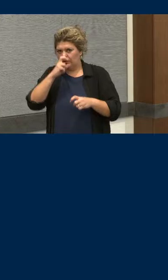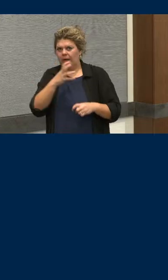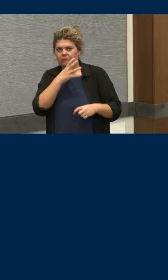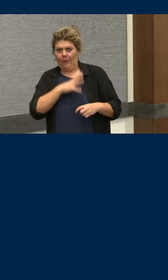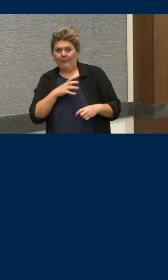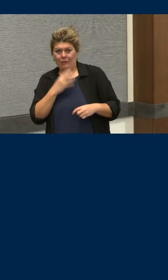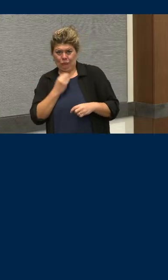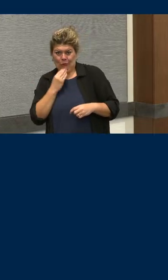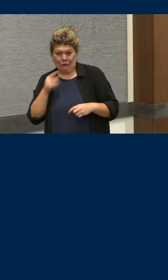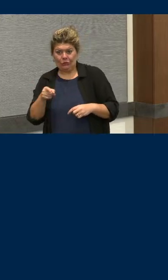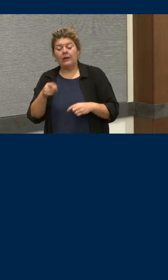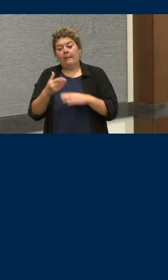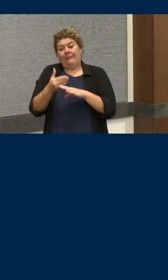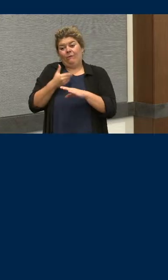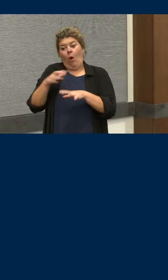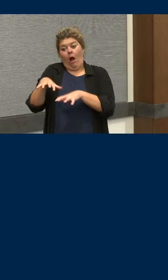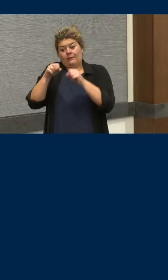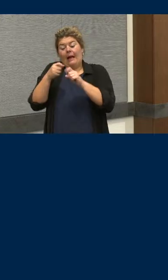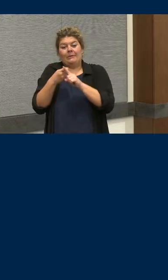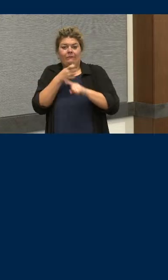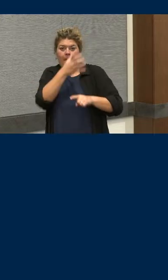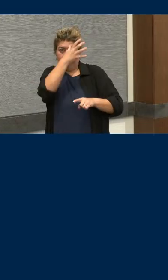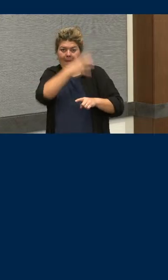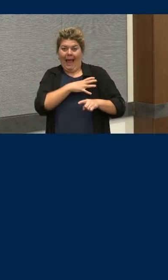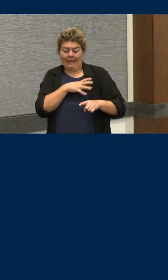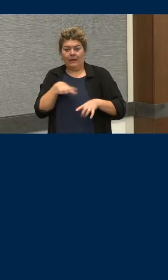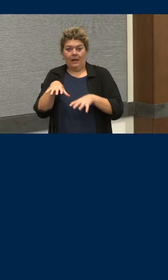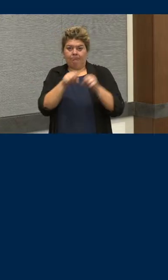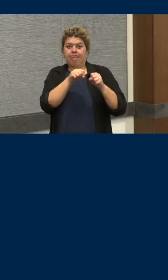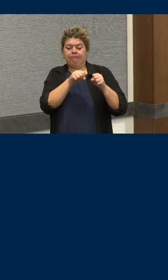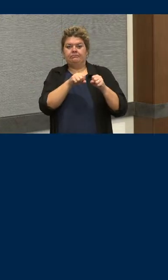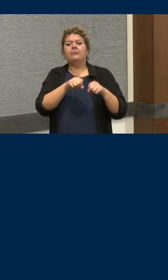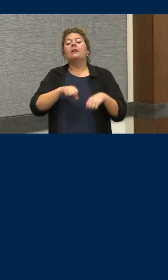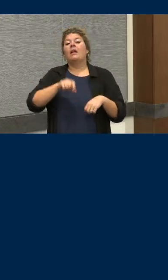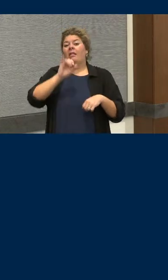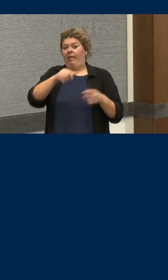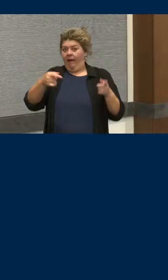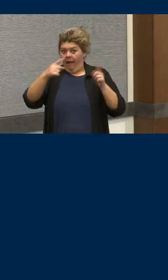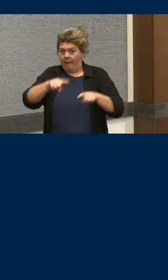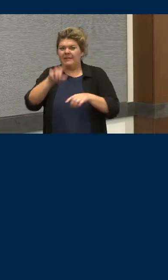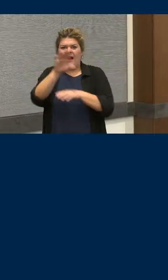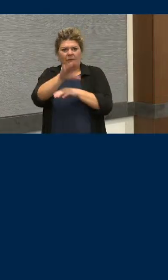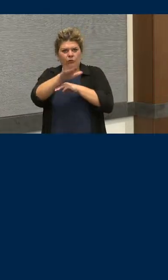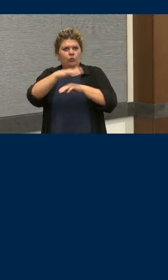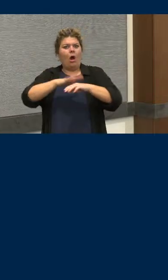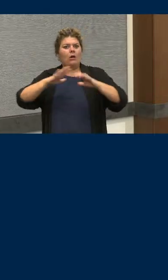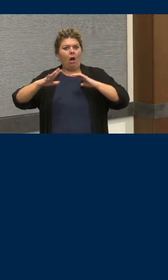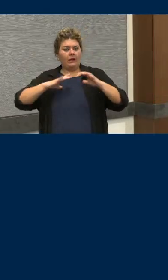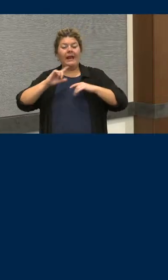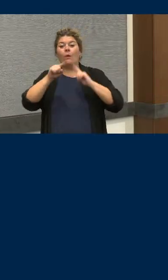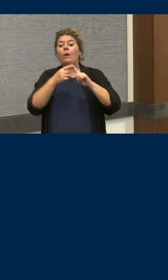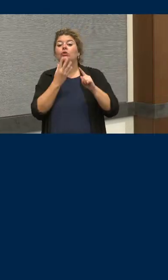takes place in the afternoon of the holiday when Jews gather by